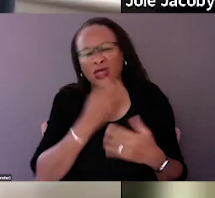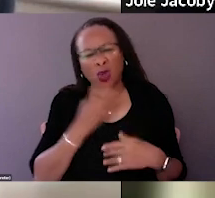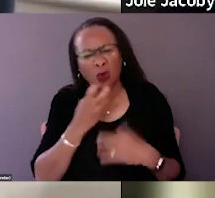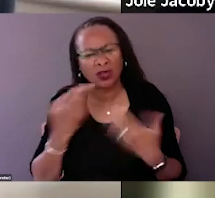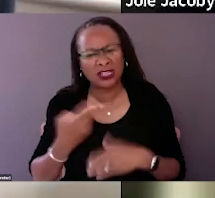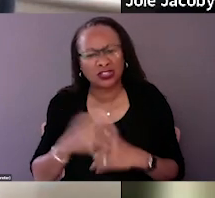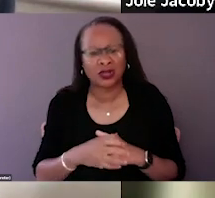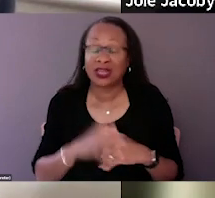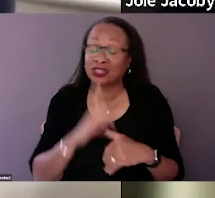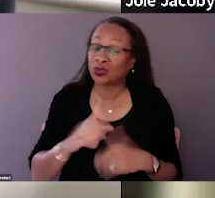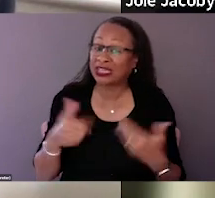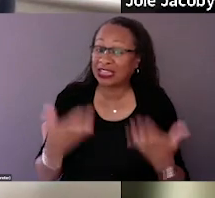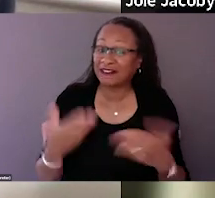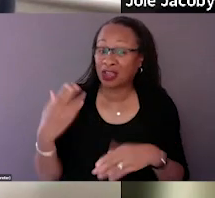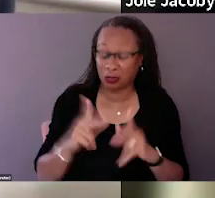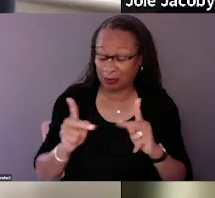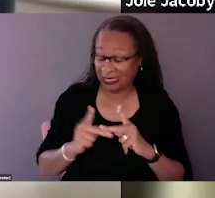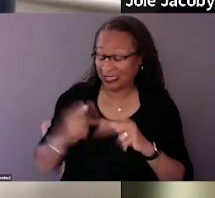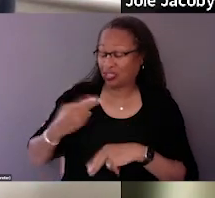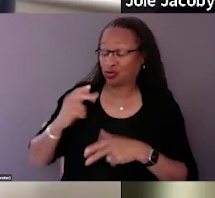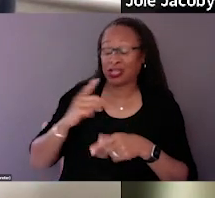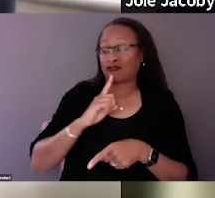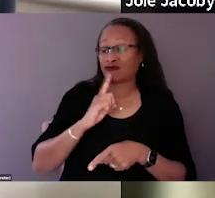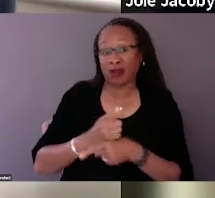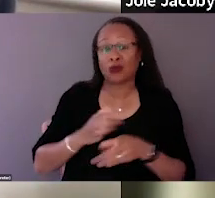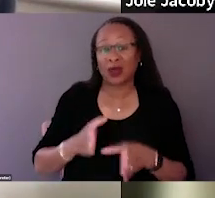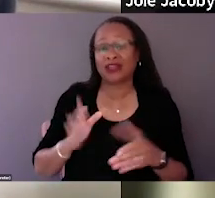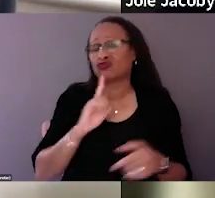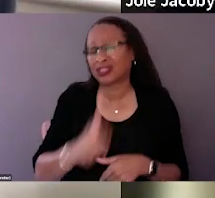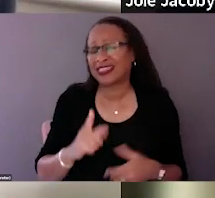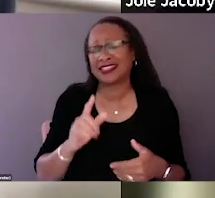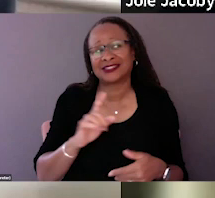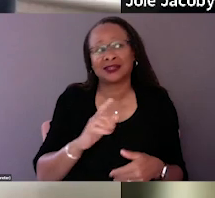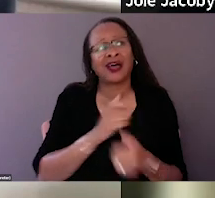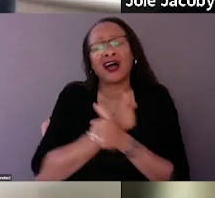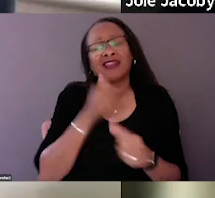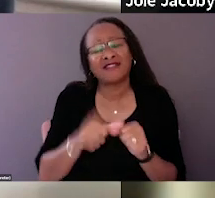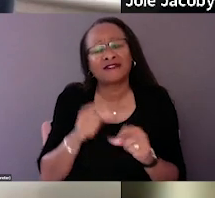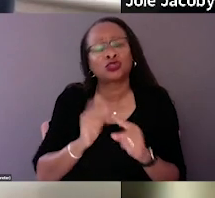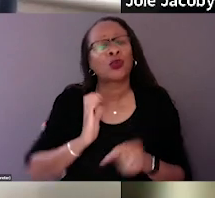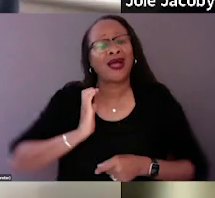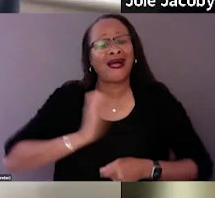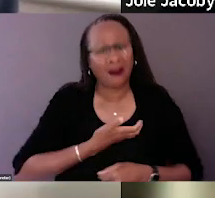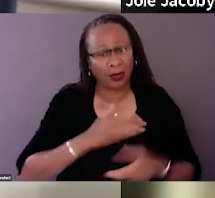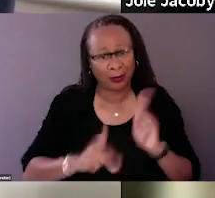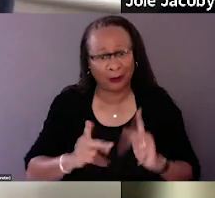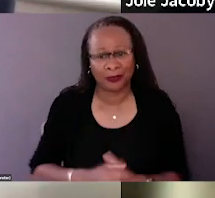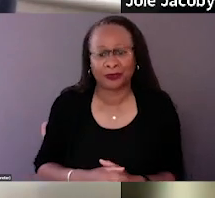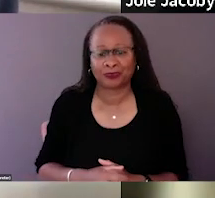in the right way, and so in that sense, it's a love letter to our people. Yeah, and it's interesting, because I was talking to a friend the other night